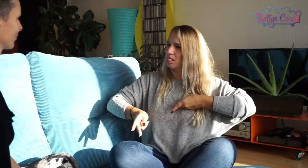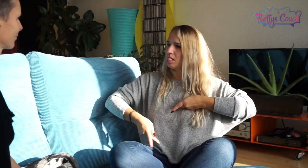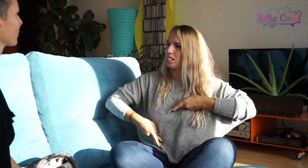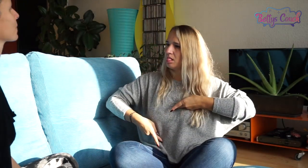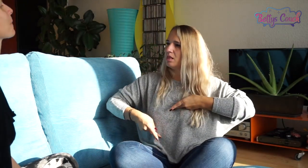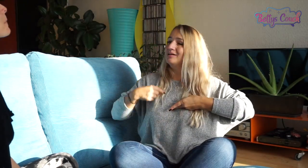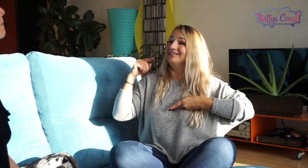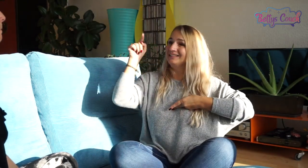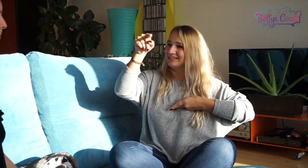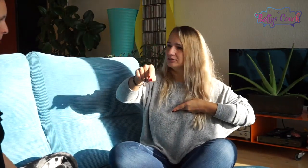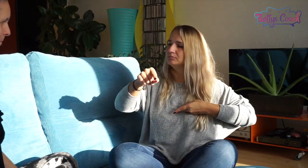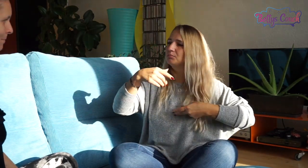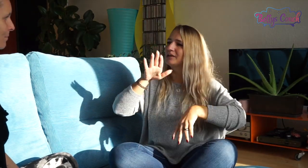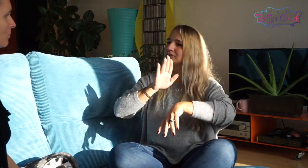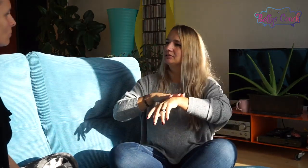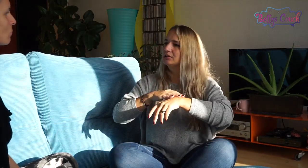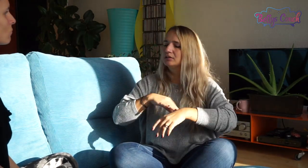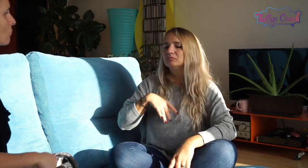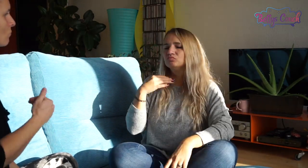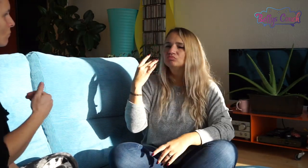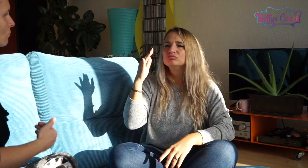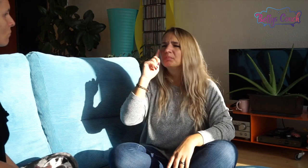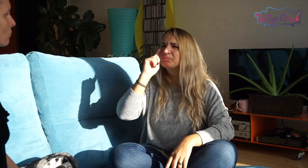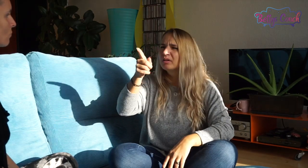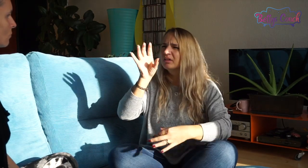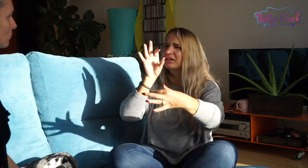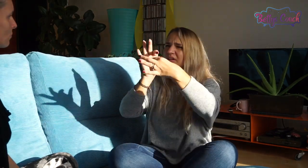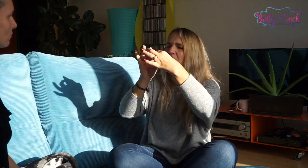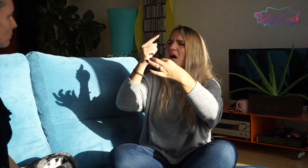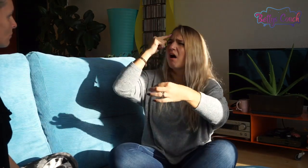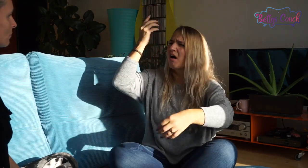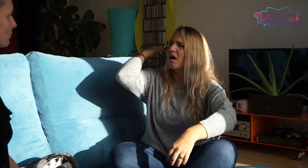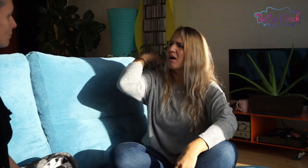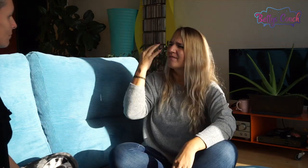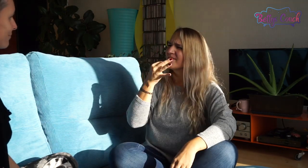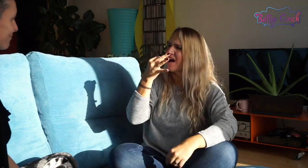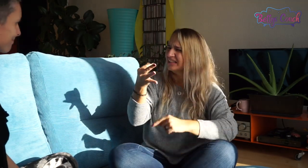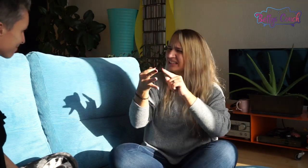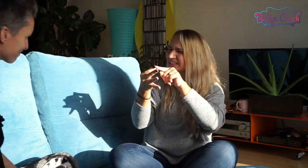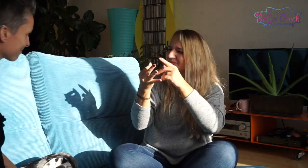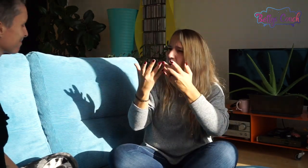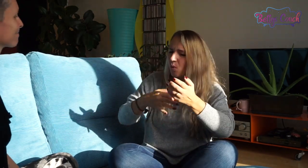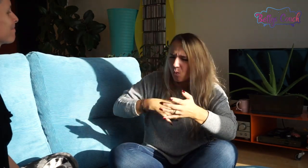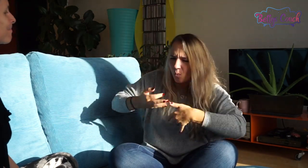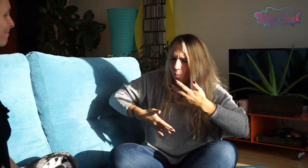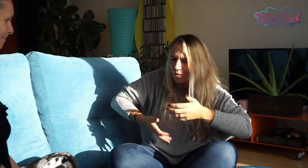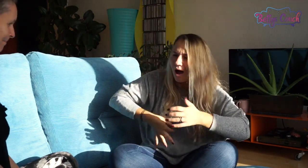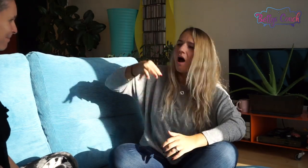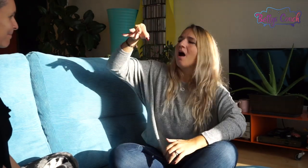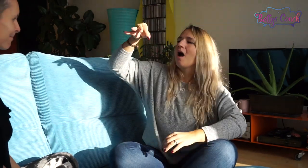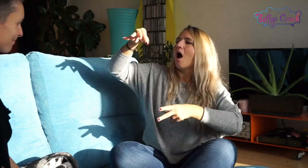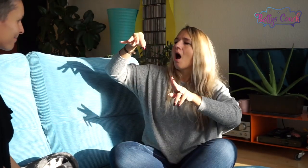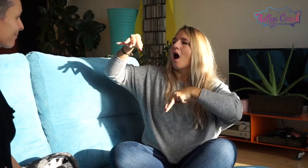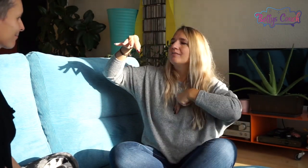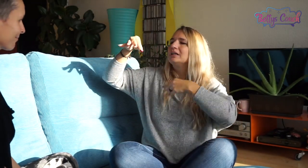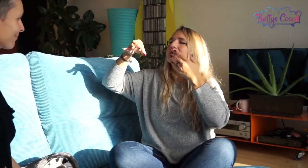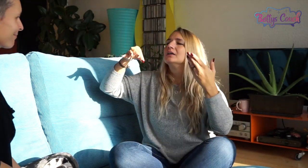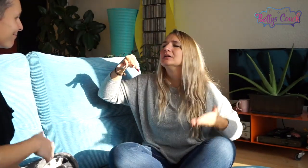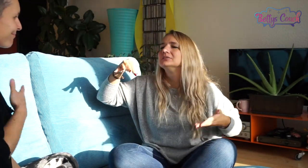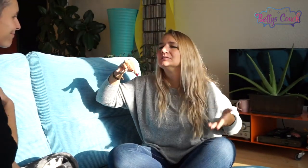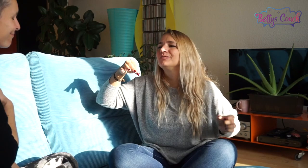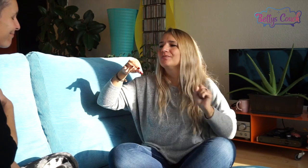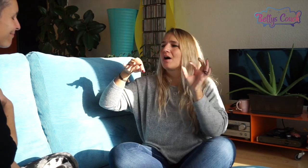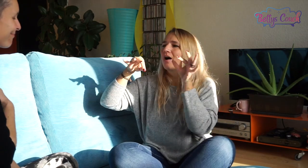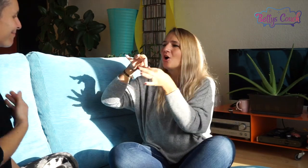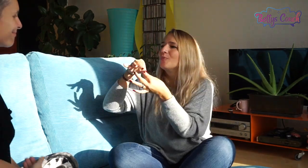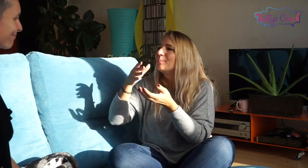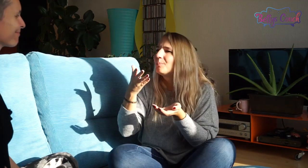On my trip I came across these questions again and now had time to go within